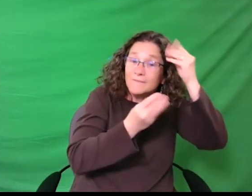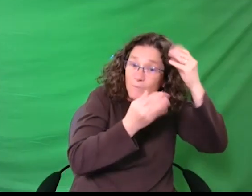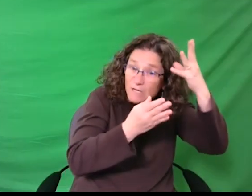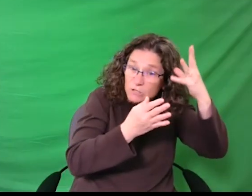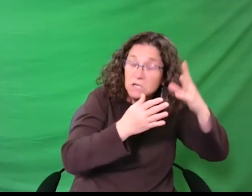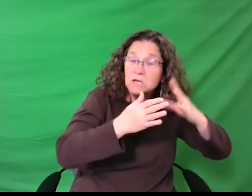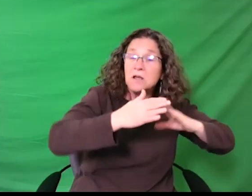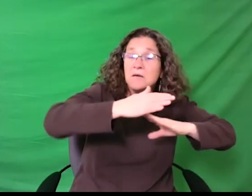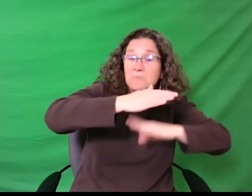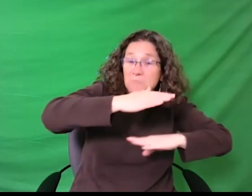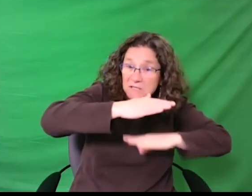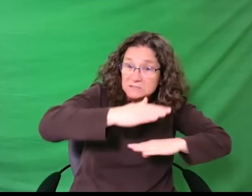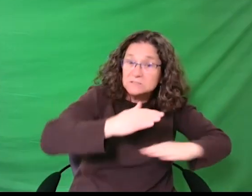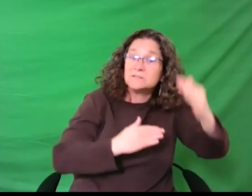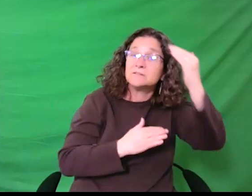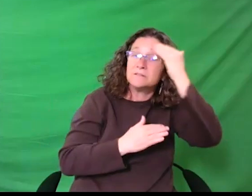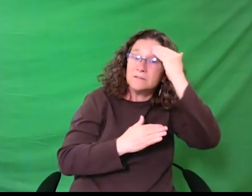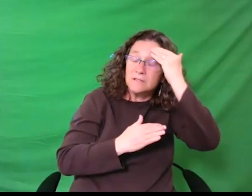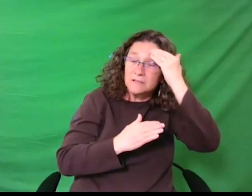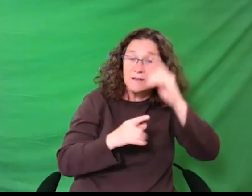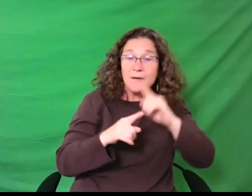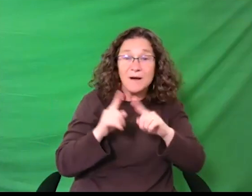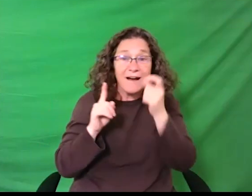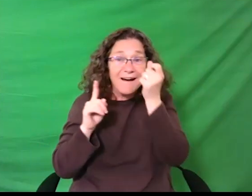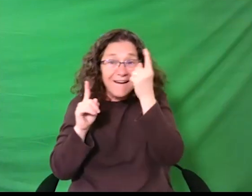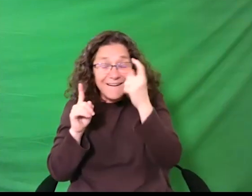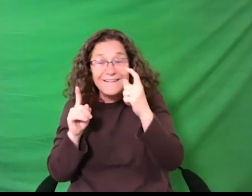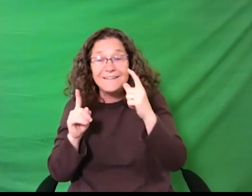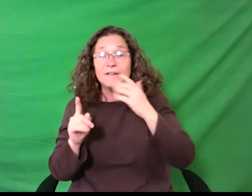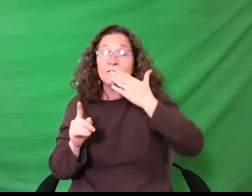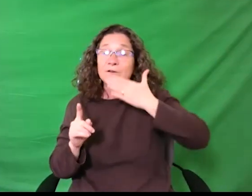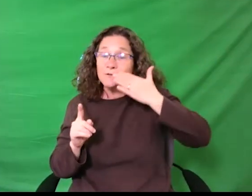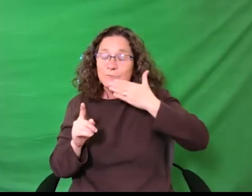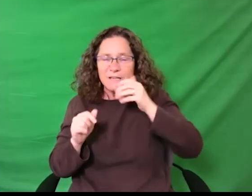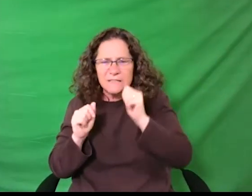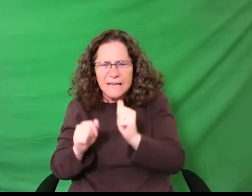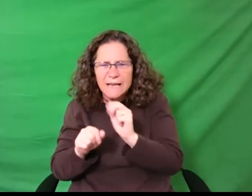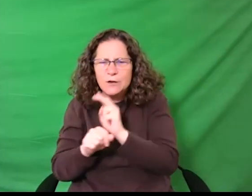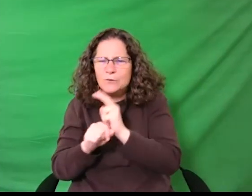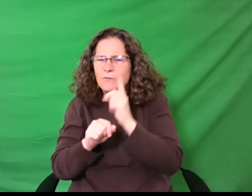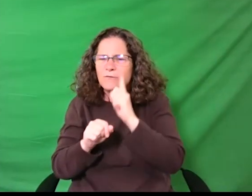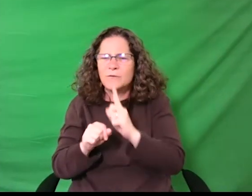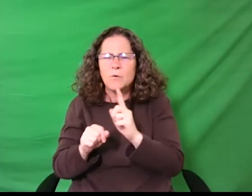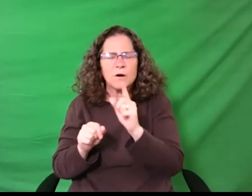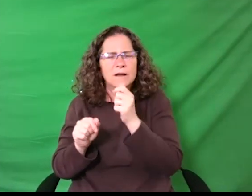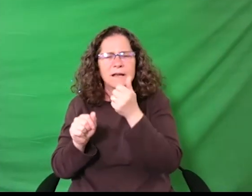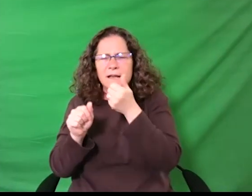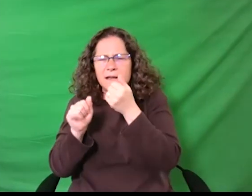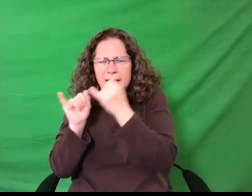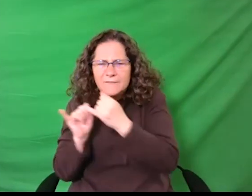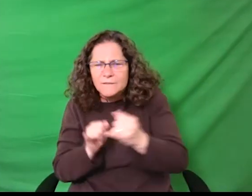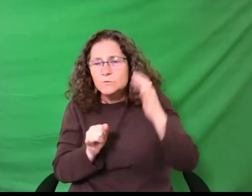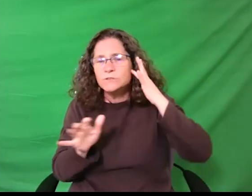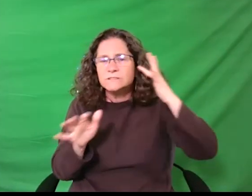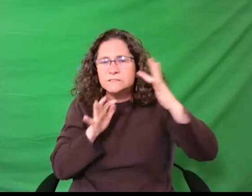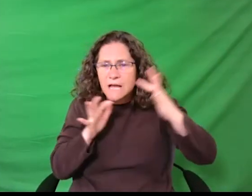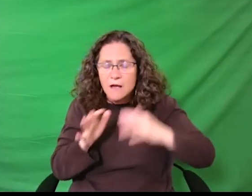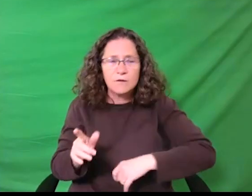But cued speech can be used for individual phonemes, simple and complex words, as well as for connected language.